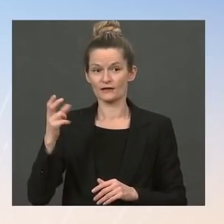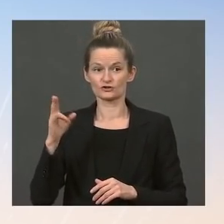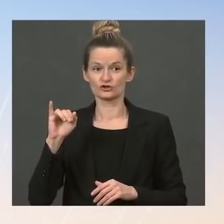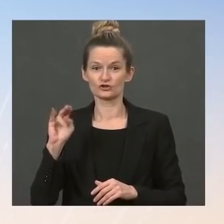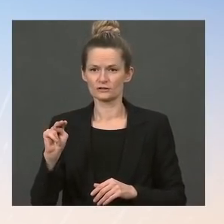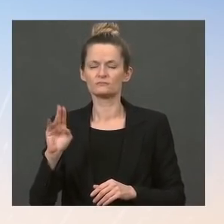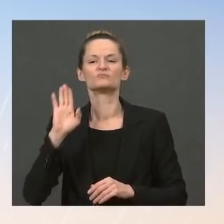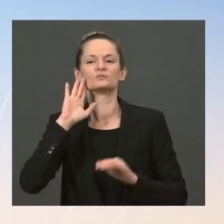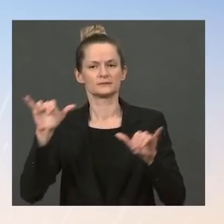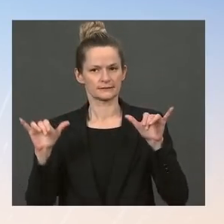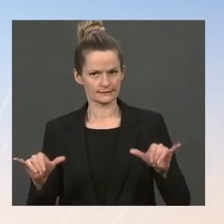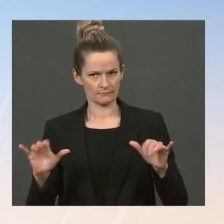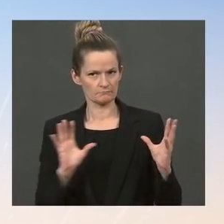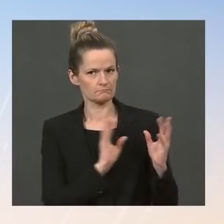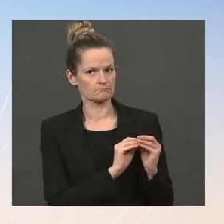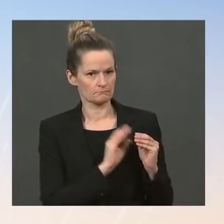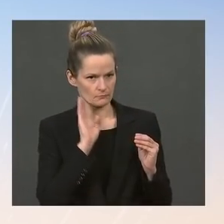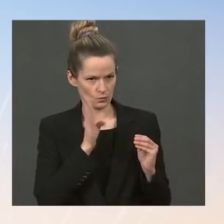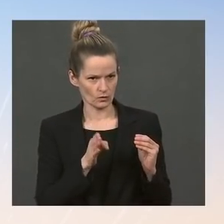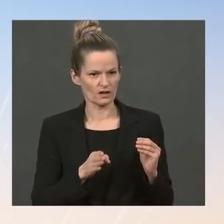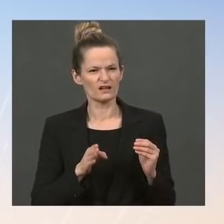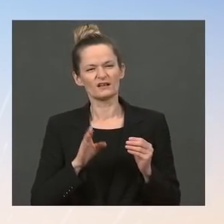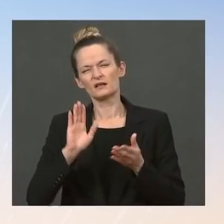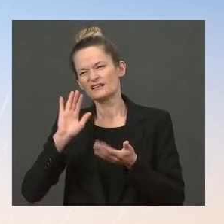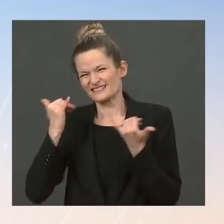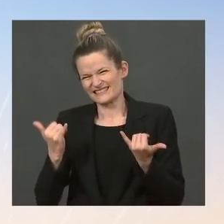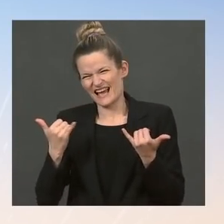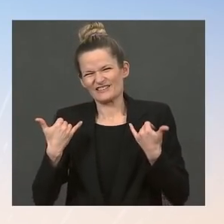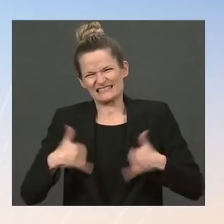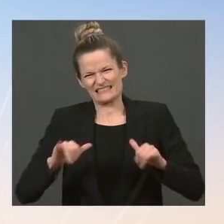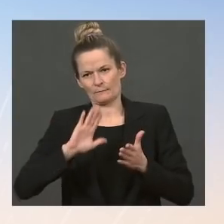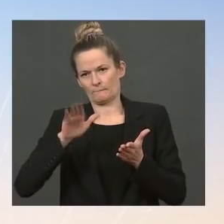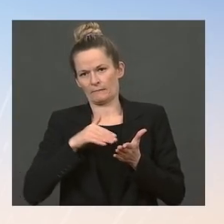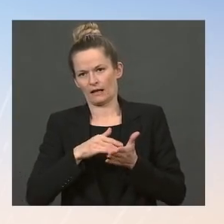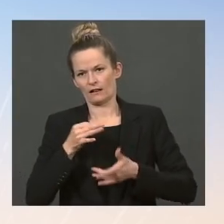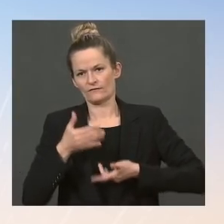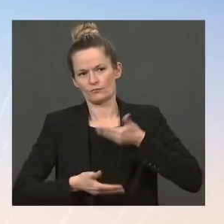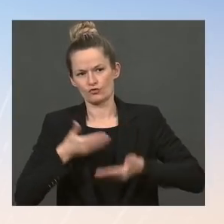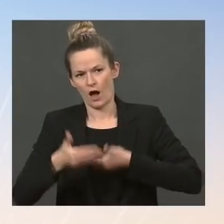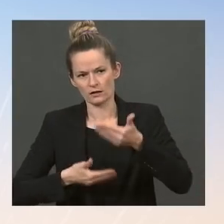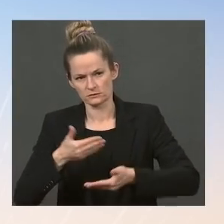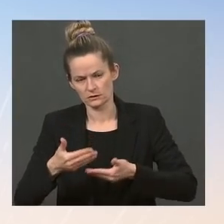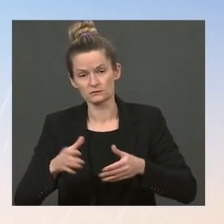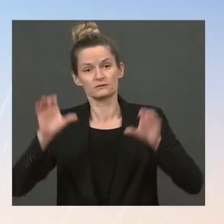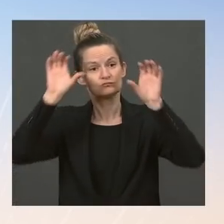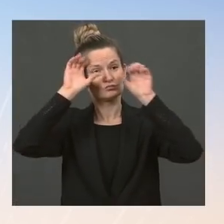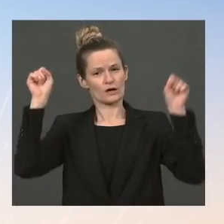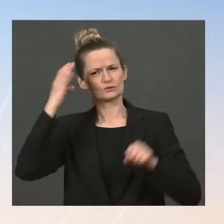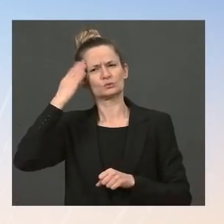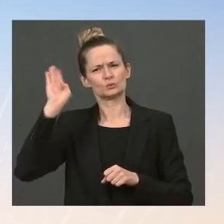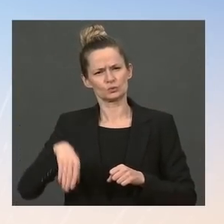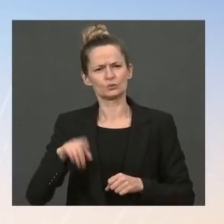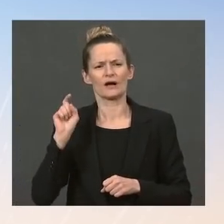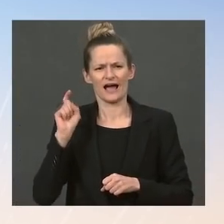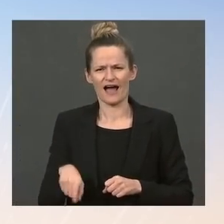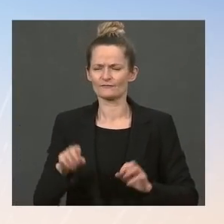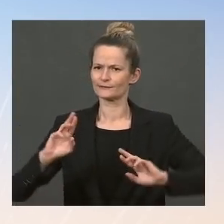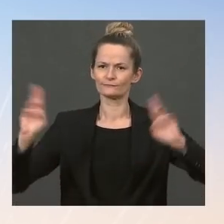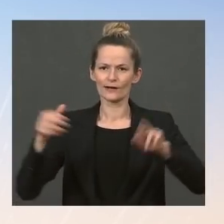so the President knows and is -- that he's going to need to be -- he's eager to be very engaged with -- directly with senators,